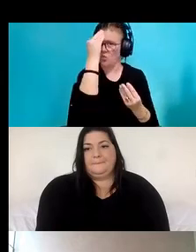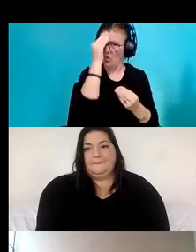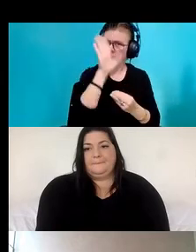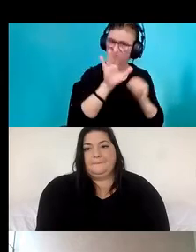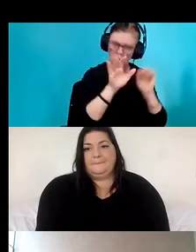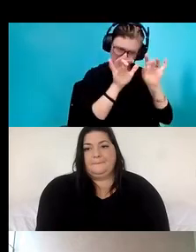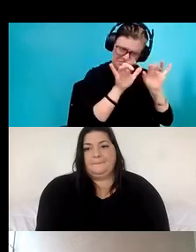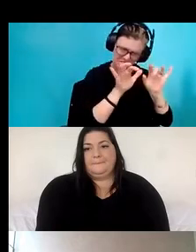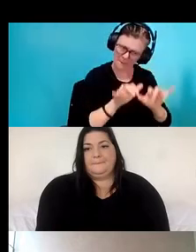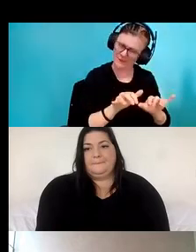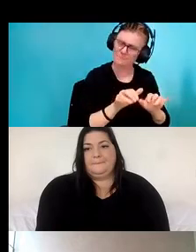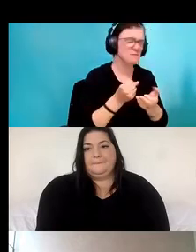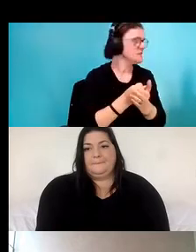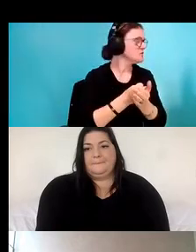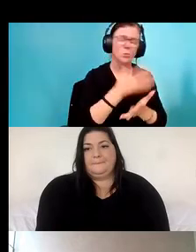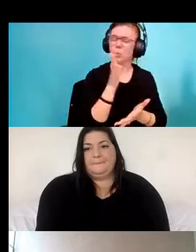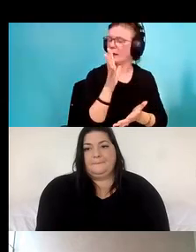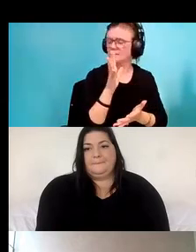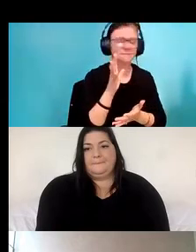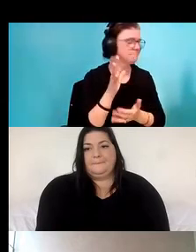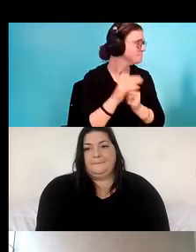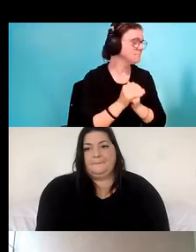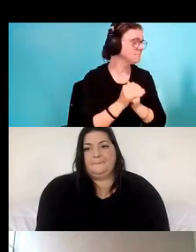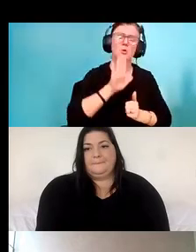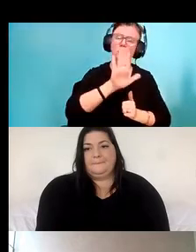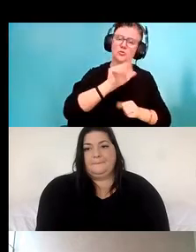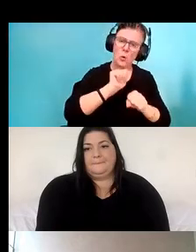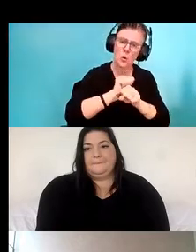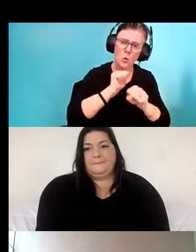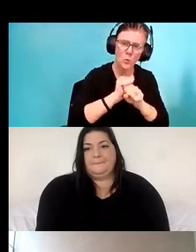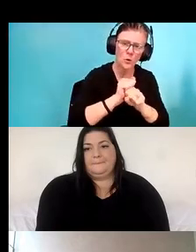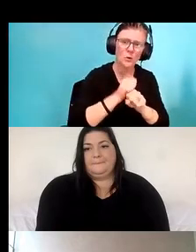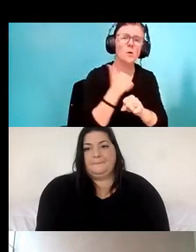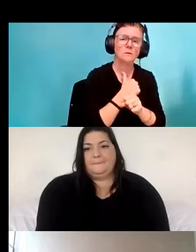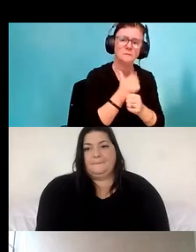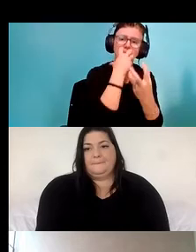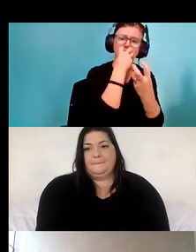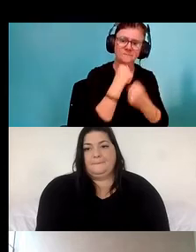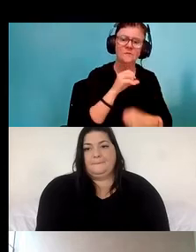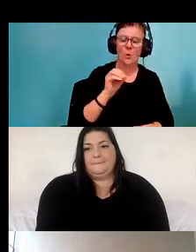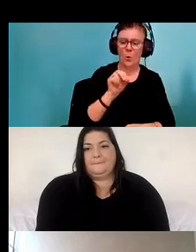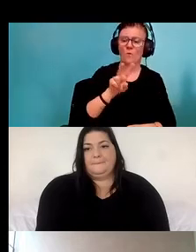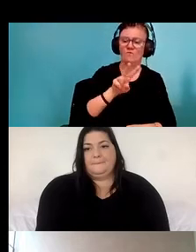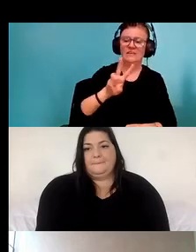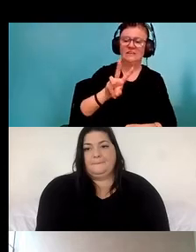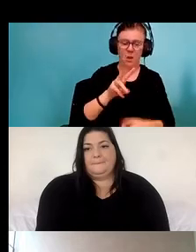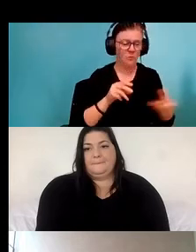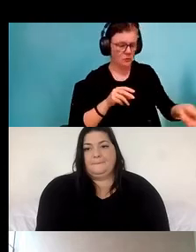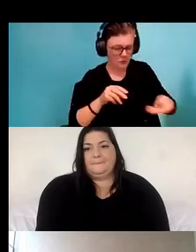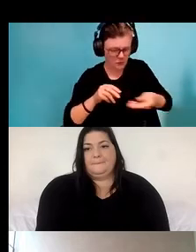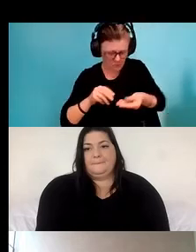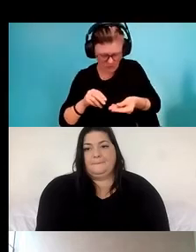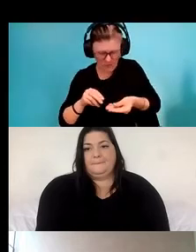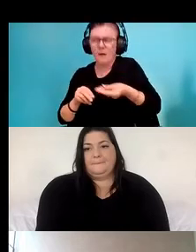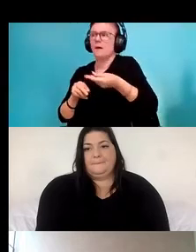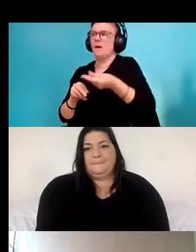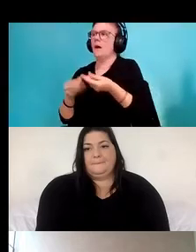That all the work that you've put into documenting is actually going toward a very important effort